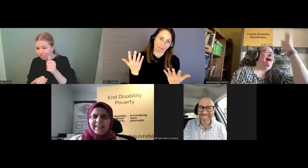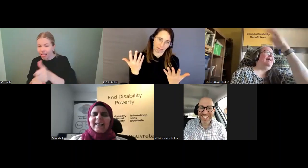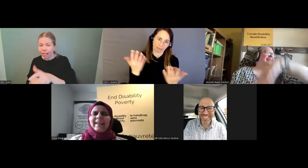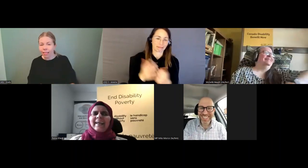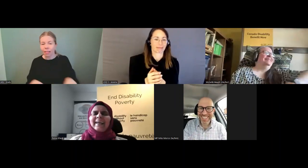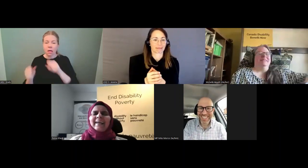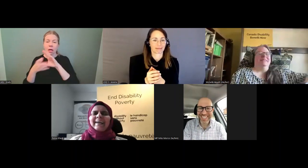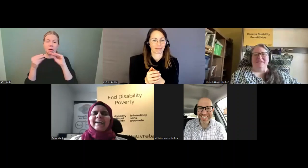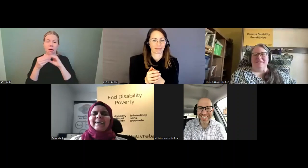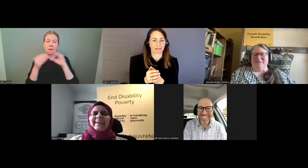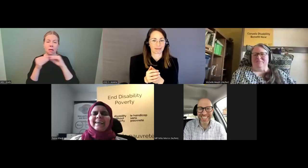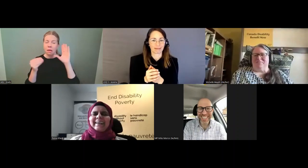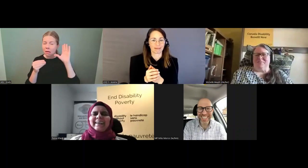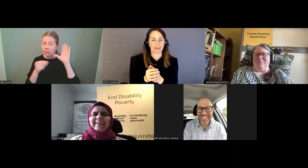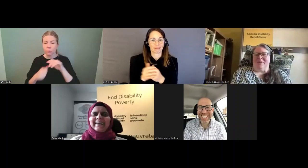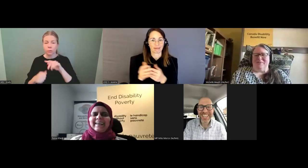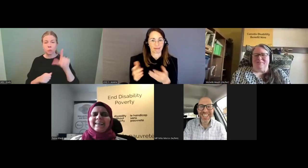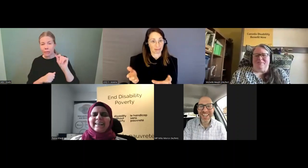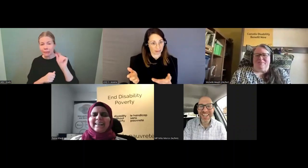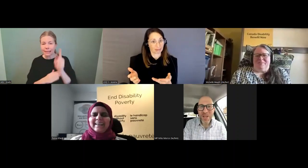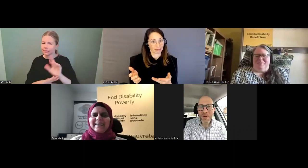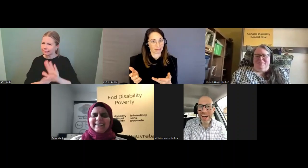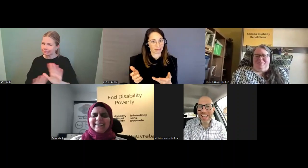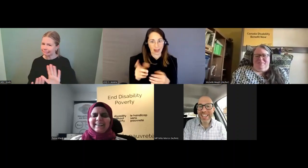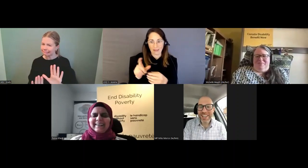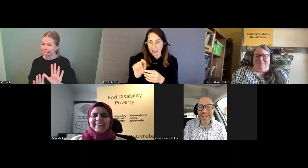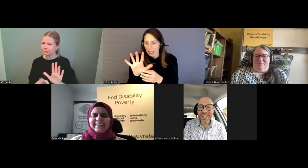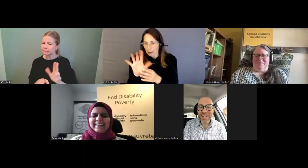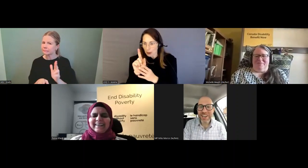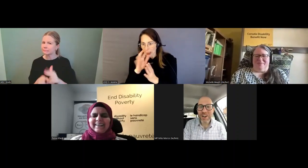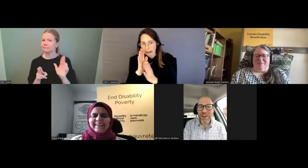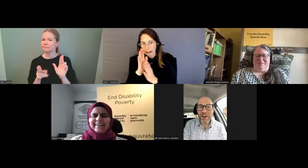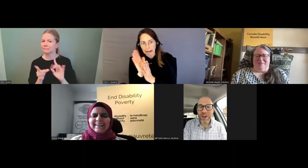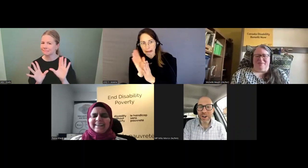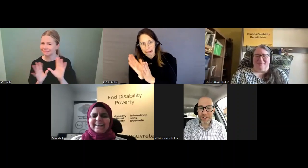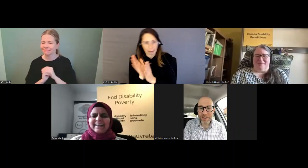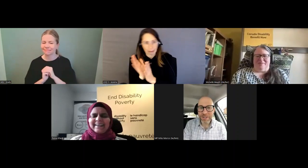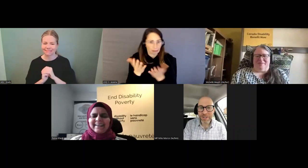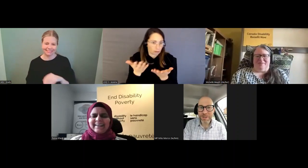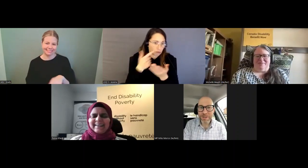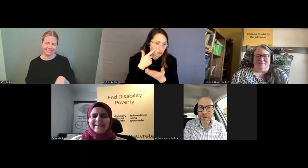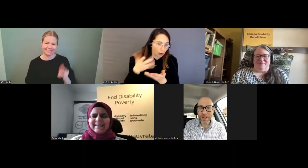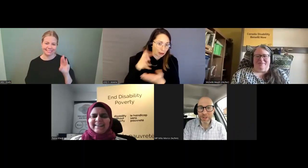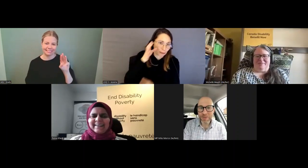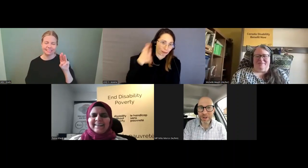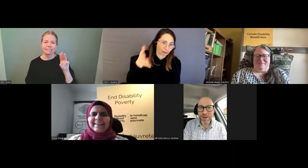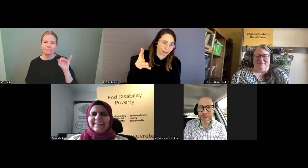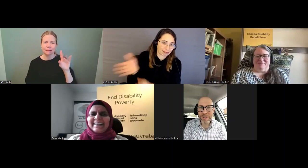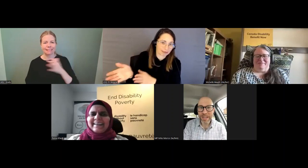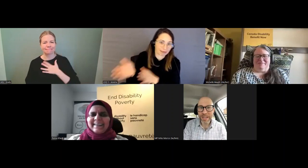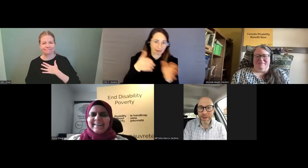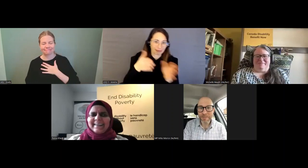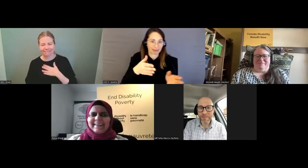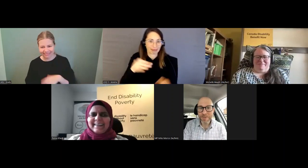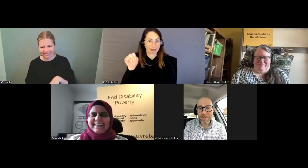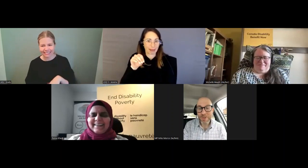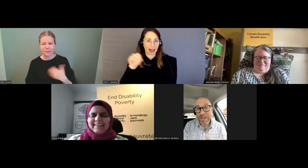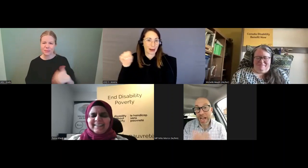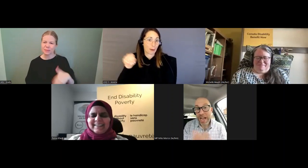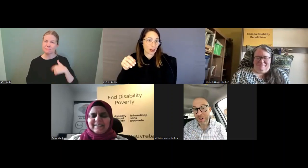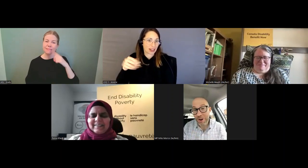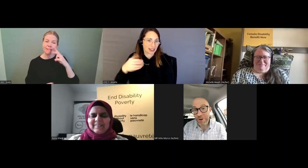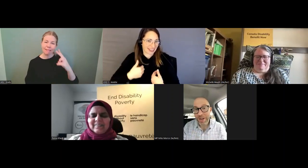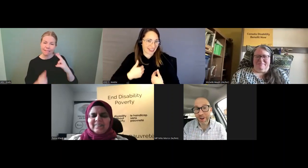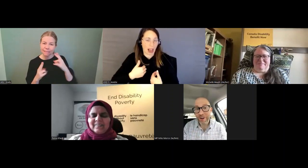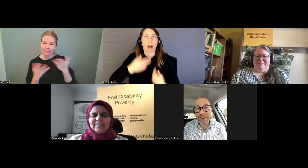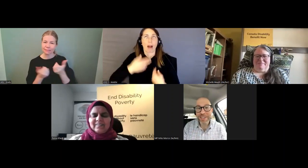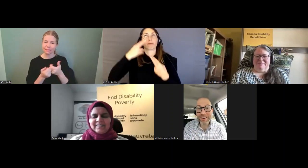Mike: LISTEN, THIS IS AN HONOUR TO BE WITH YOU ALL THIS AFTERNOON IN ONTARIO